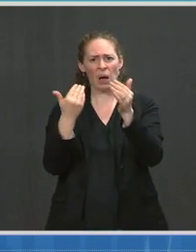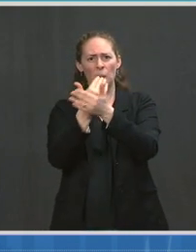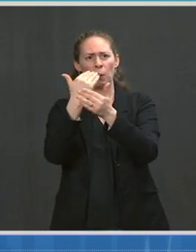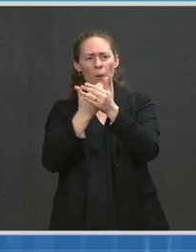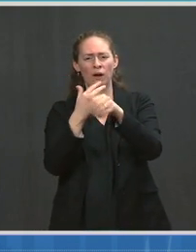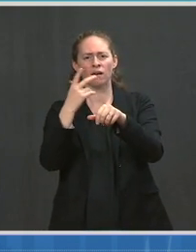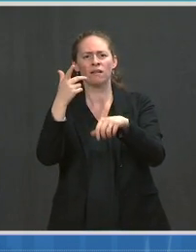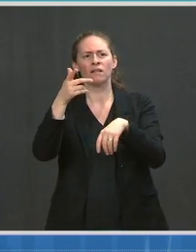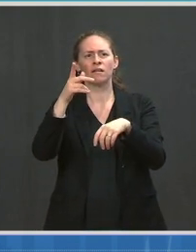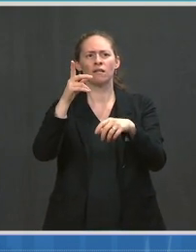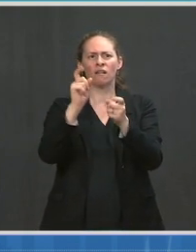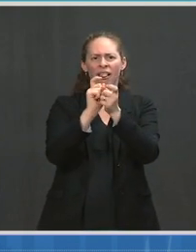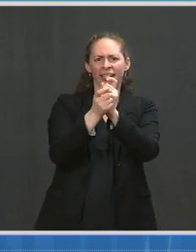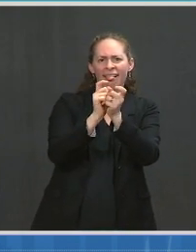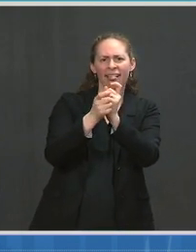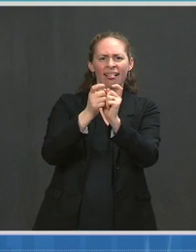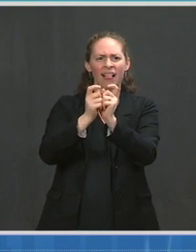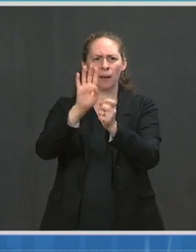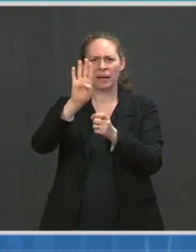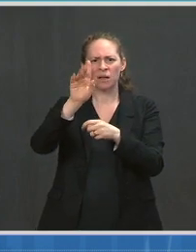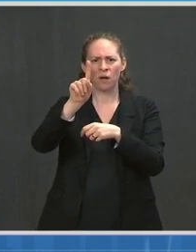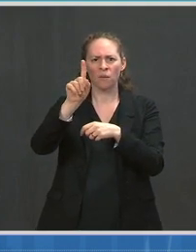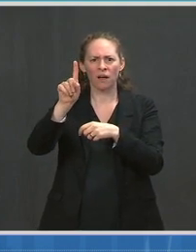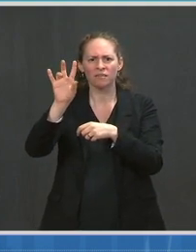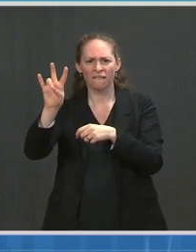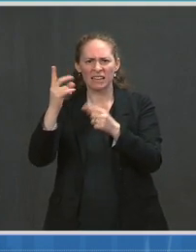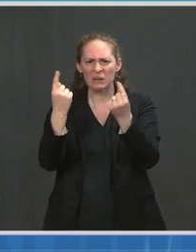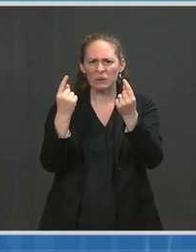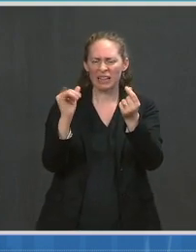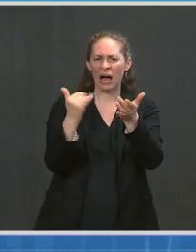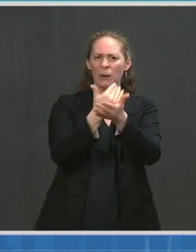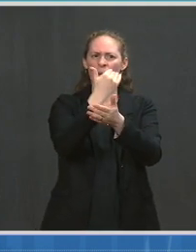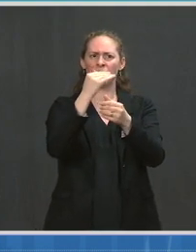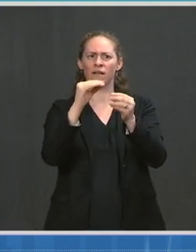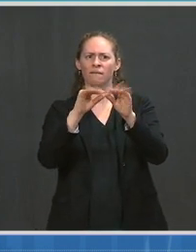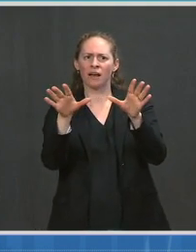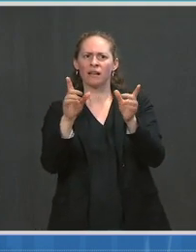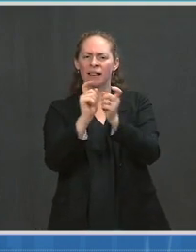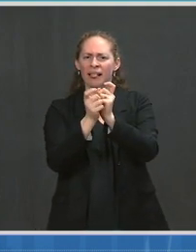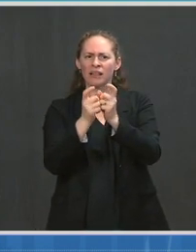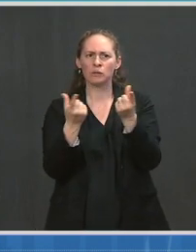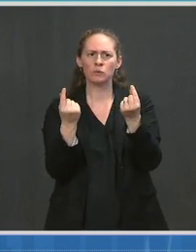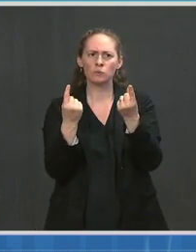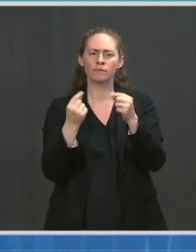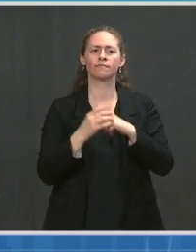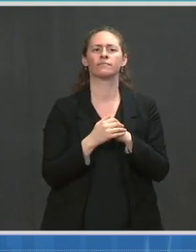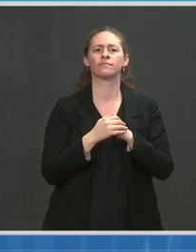Mr. Zients: All right, let's go in reverse order. Doctors Walensky, Fauci, do you want to talk about the variants?